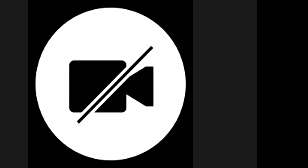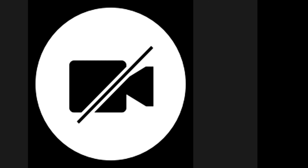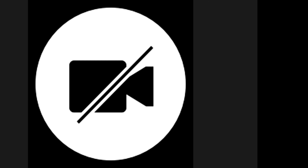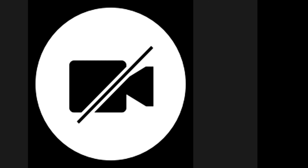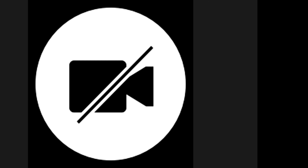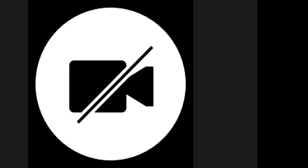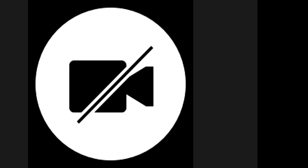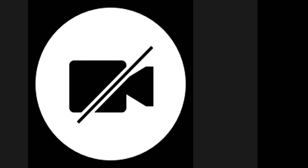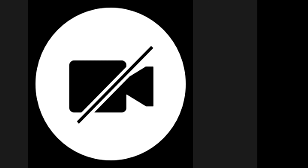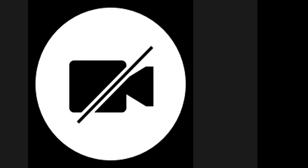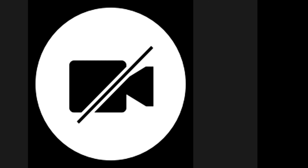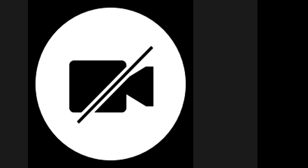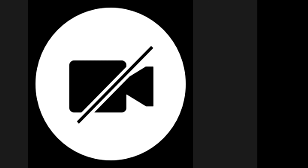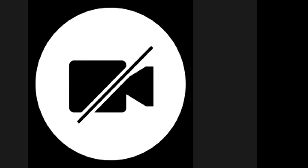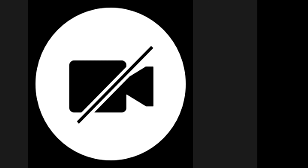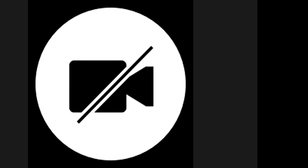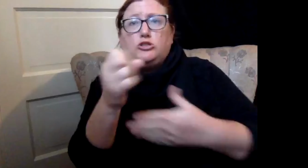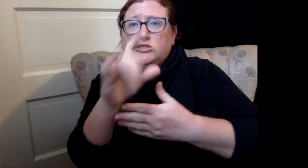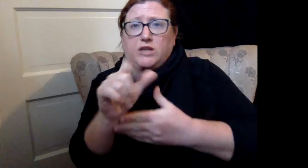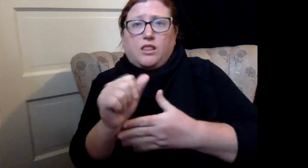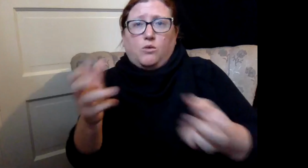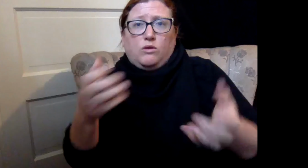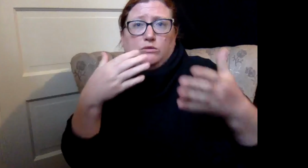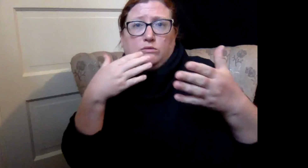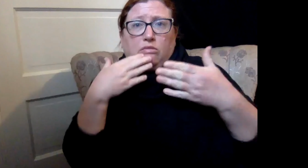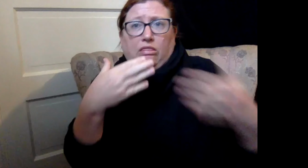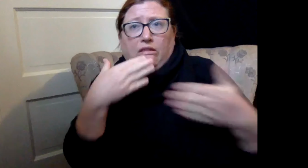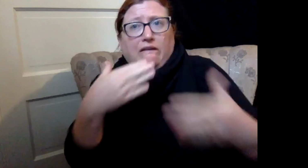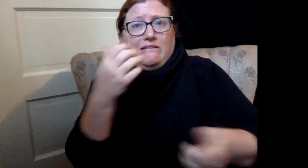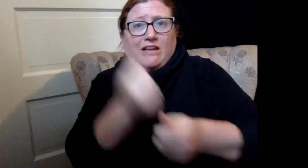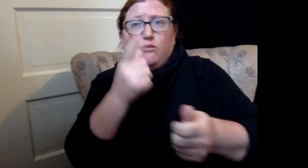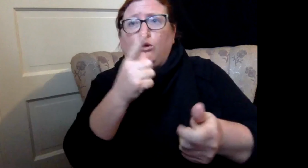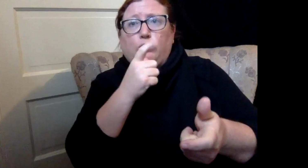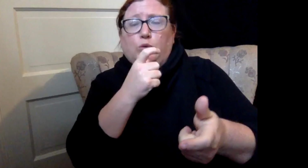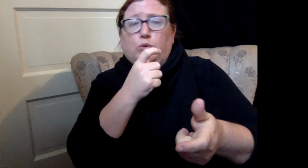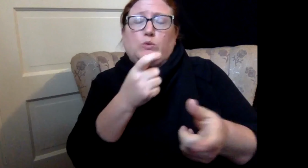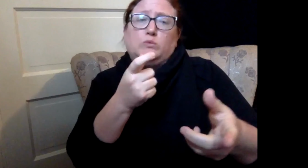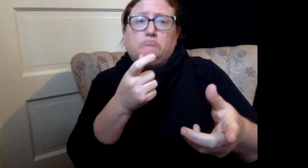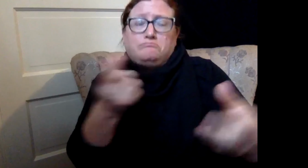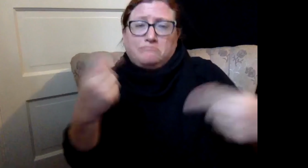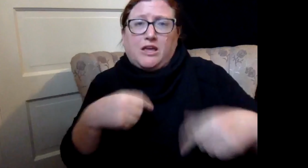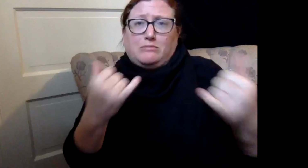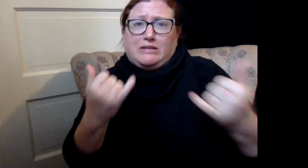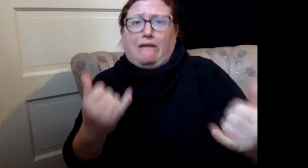by end of day Monday. Thank you. » Thank you, Dr. Sheila. I want to thank everybody who